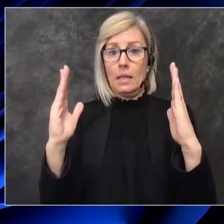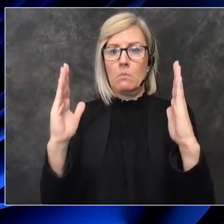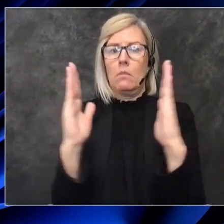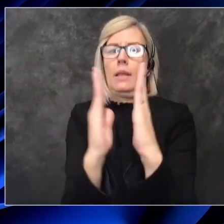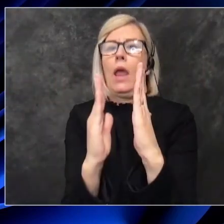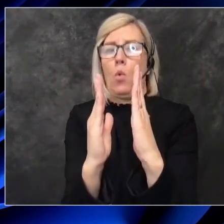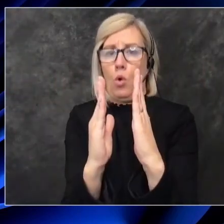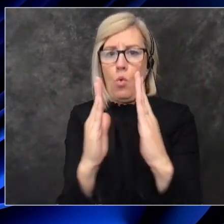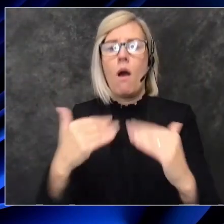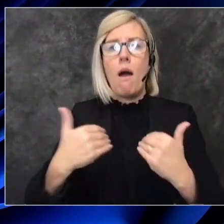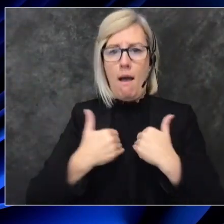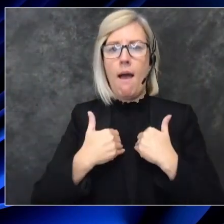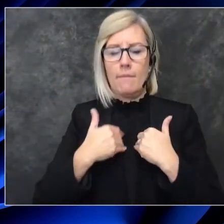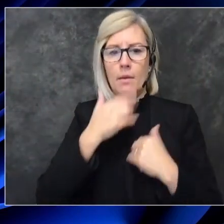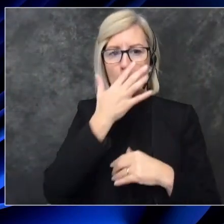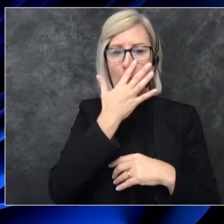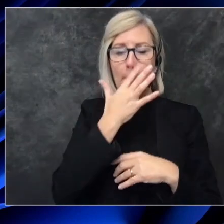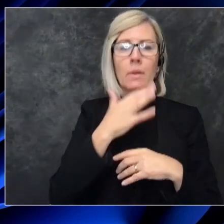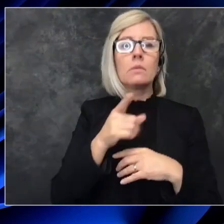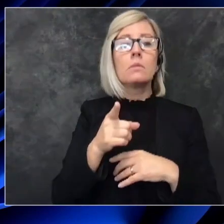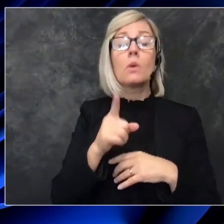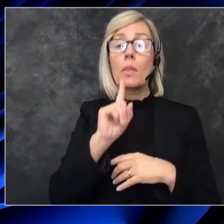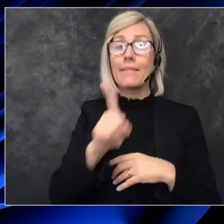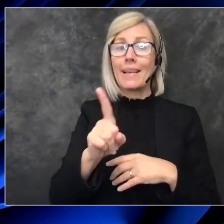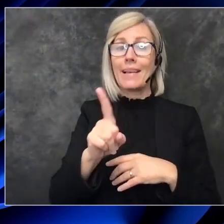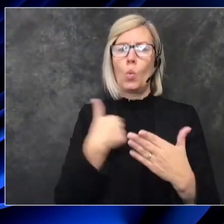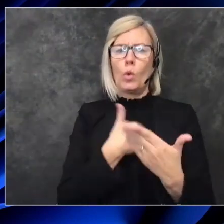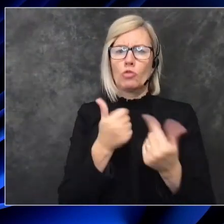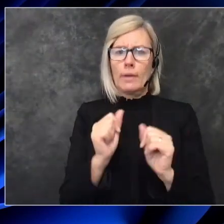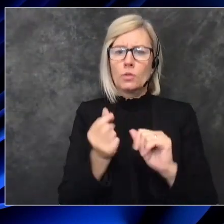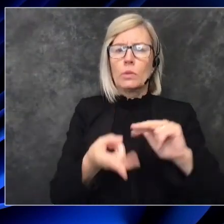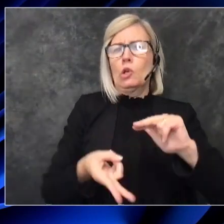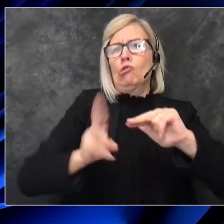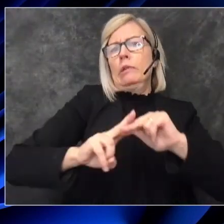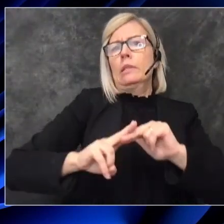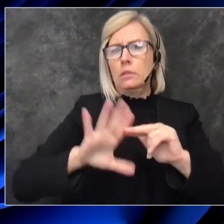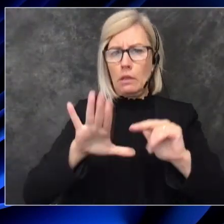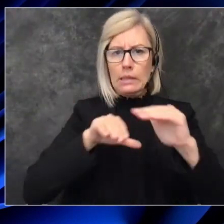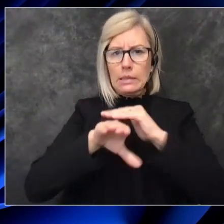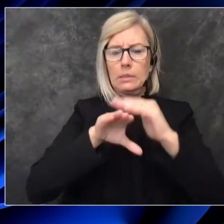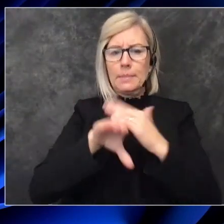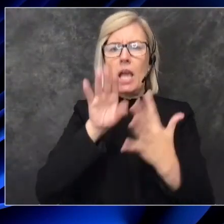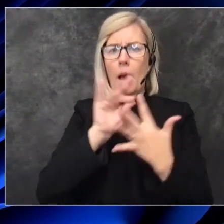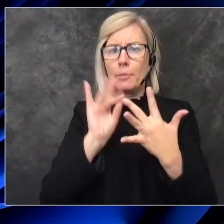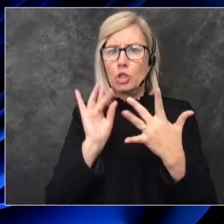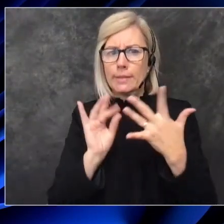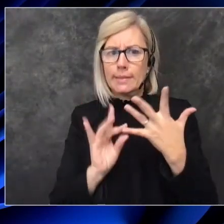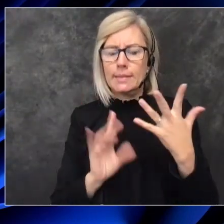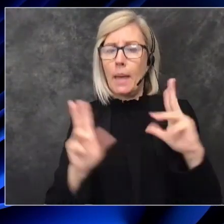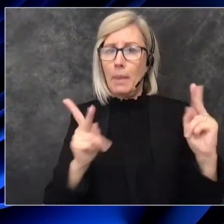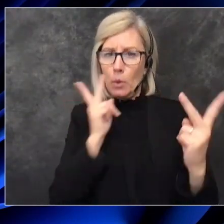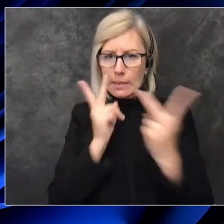so the fact that we're kind of just increasing these accessibility options that people see and find straight away in edge,